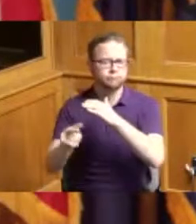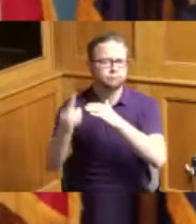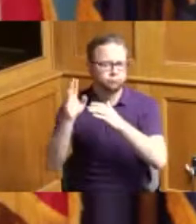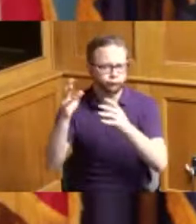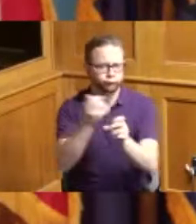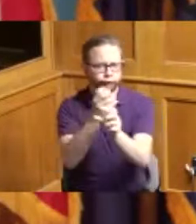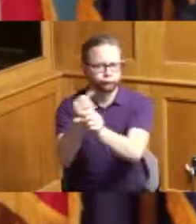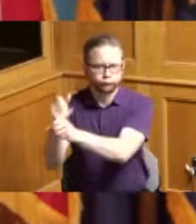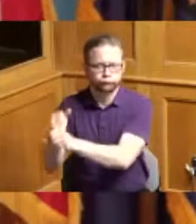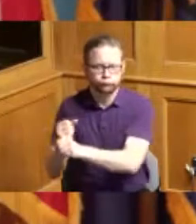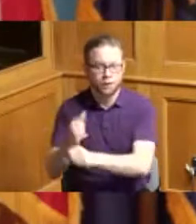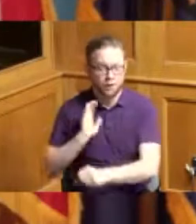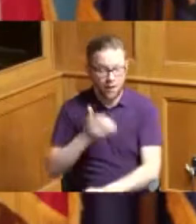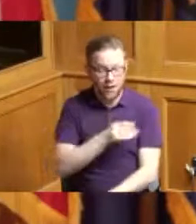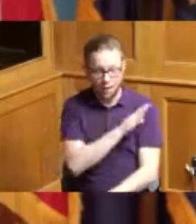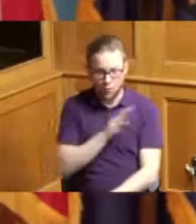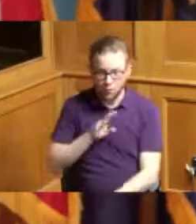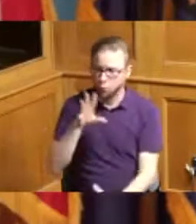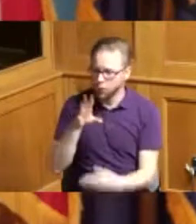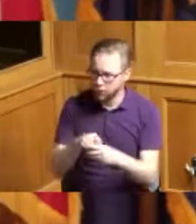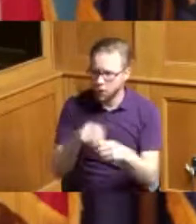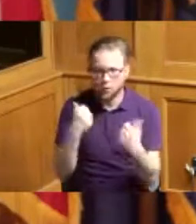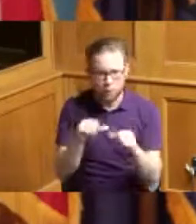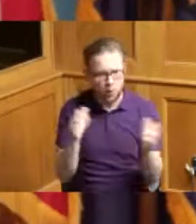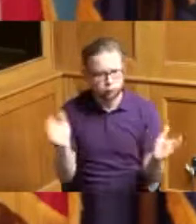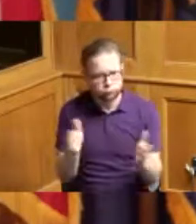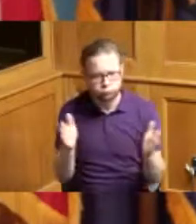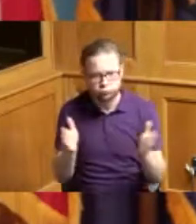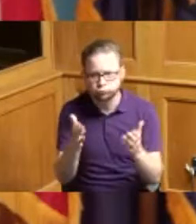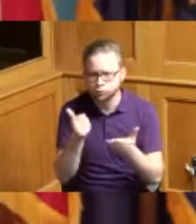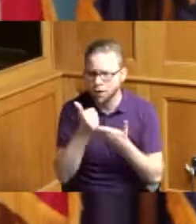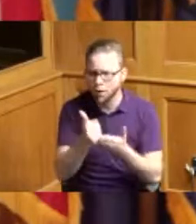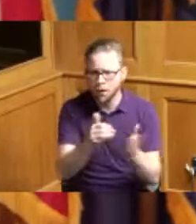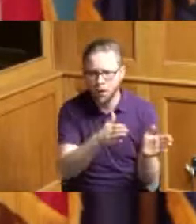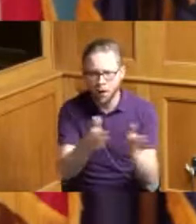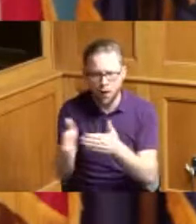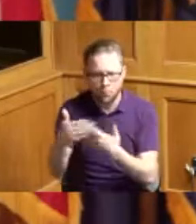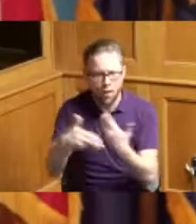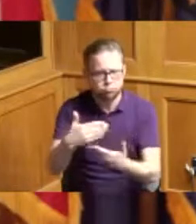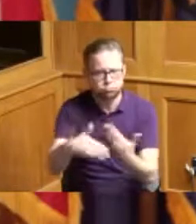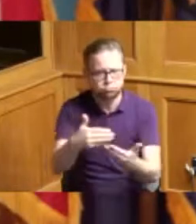do it big time and I just hope the city and the county and everybody come together the region I